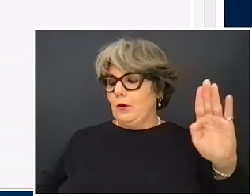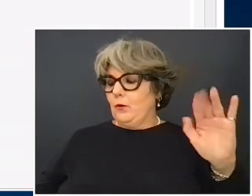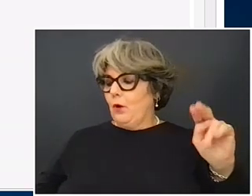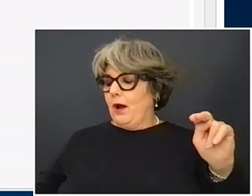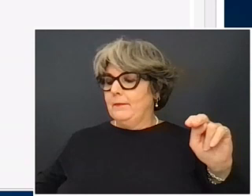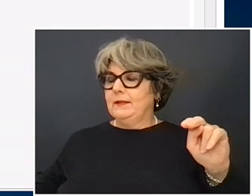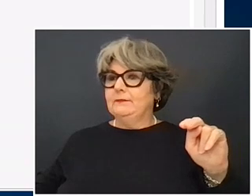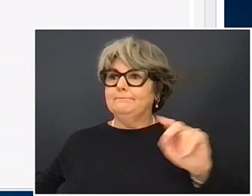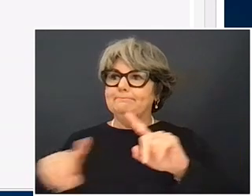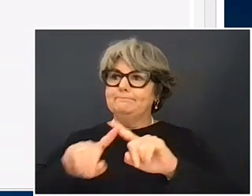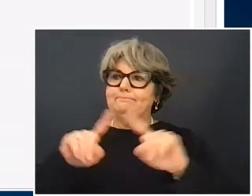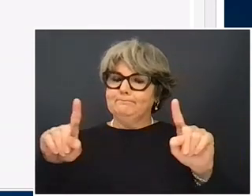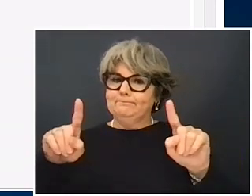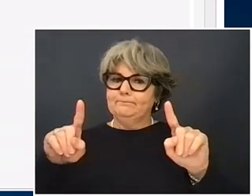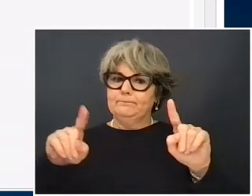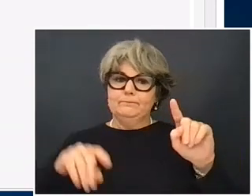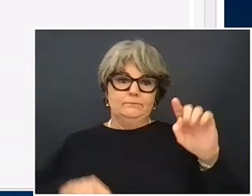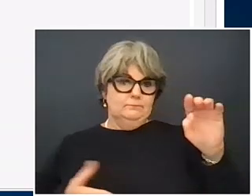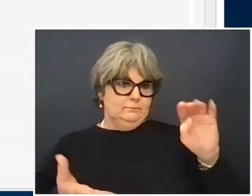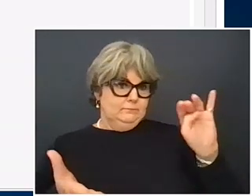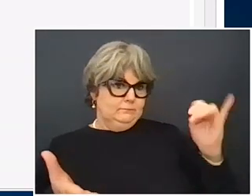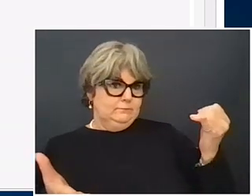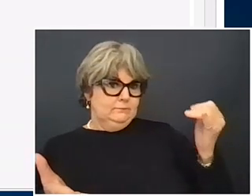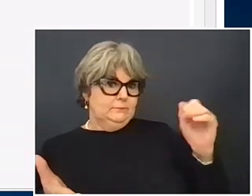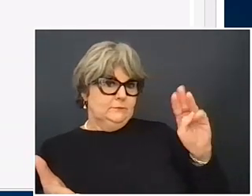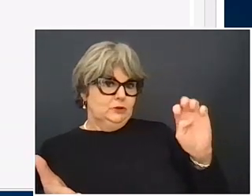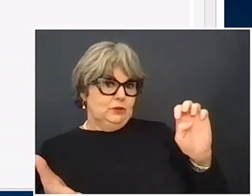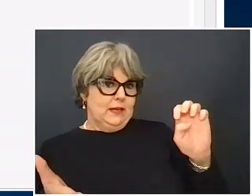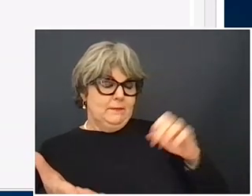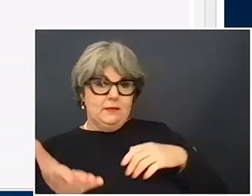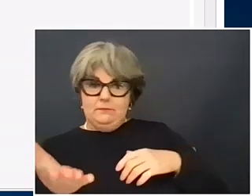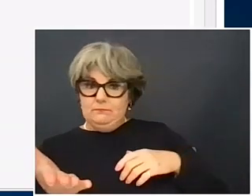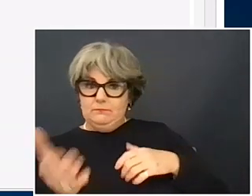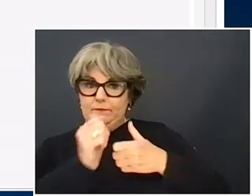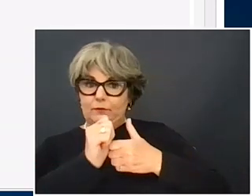(d), so if Jamie wants to go ahead. If you want to stick on (b) for now, that's fine with me.